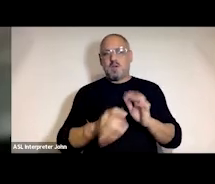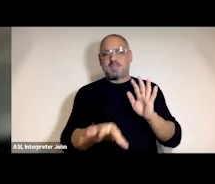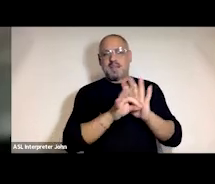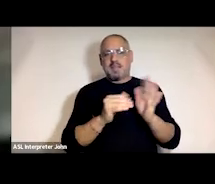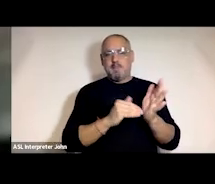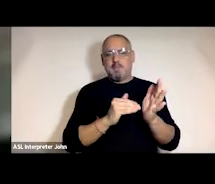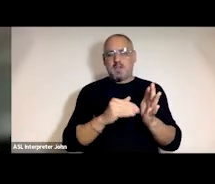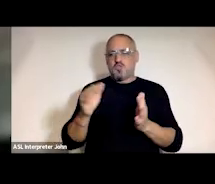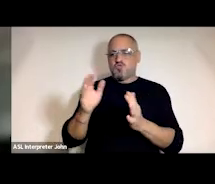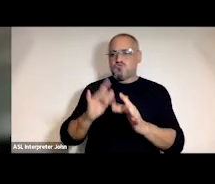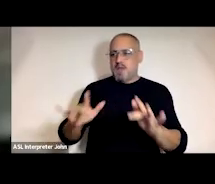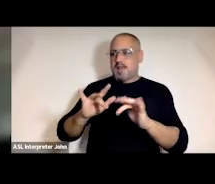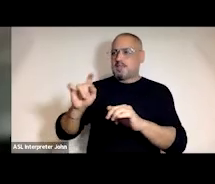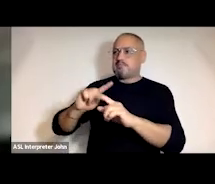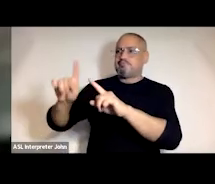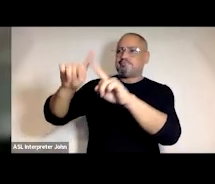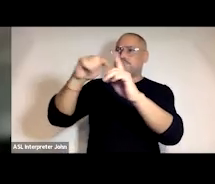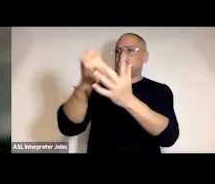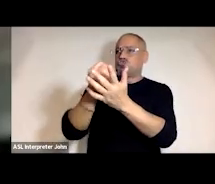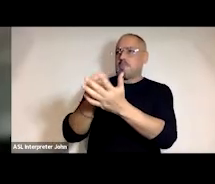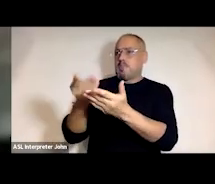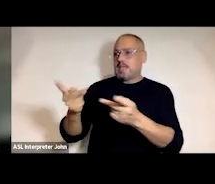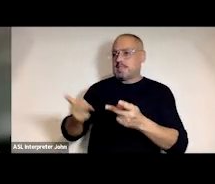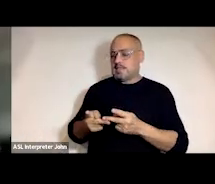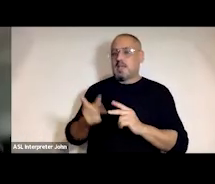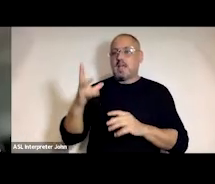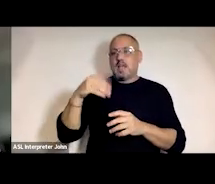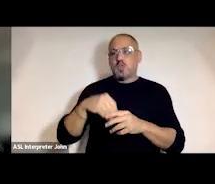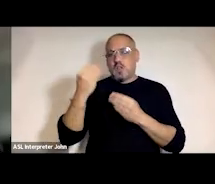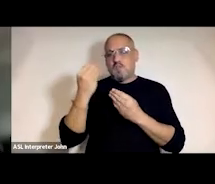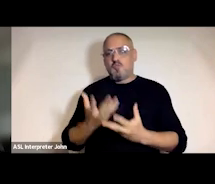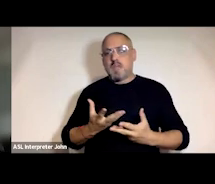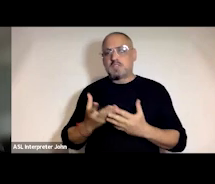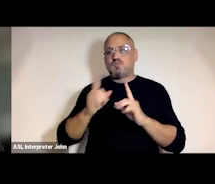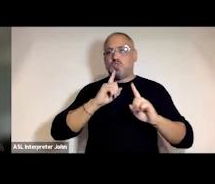from all of our treatment sources, including information that's reported by the applicant